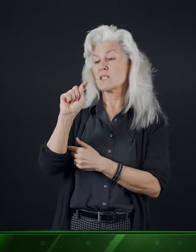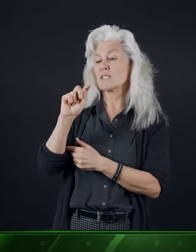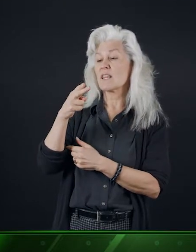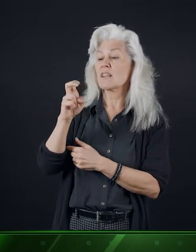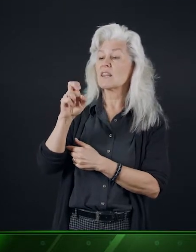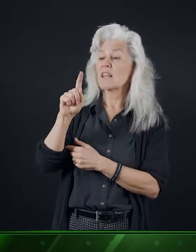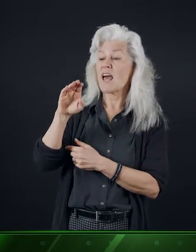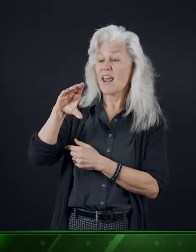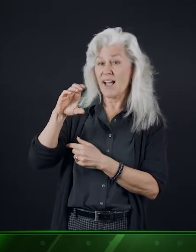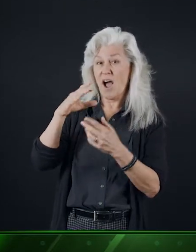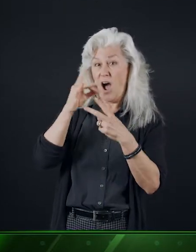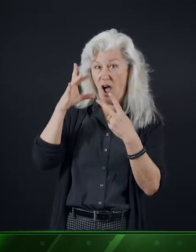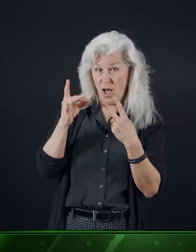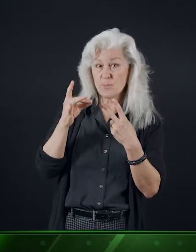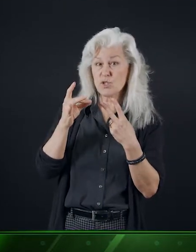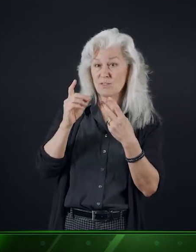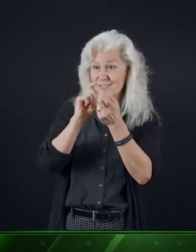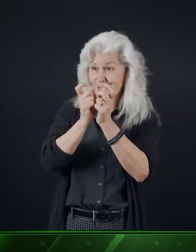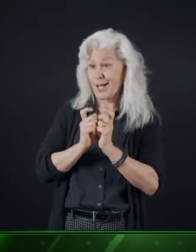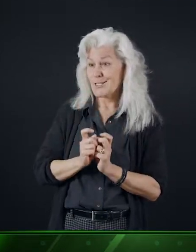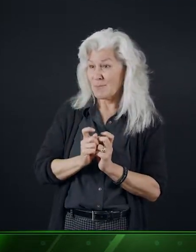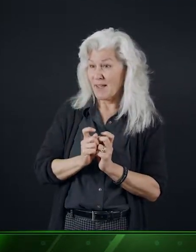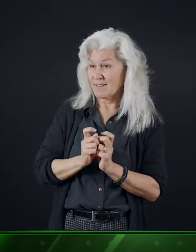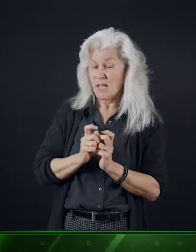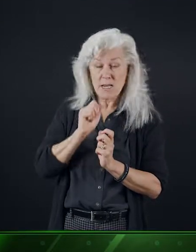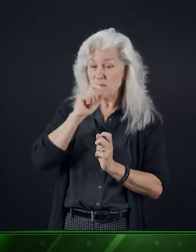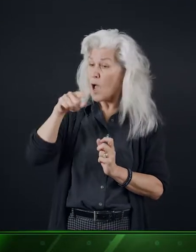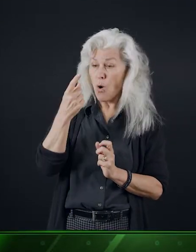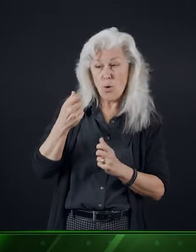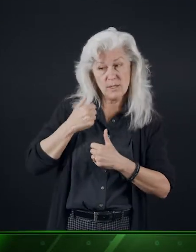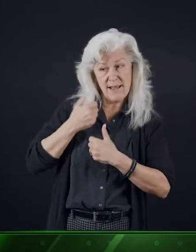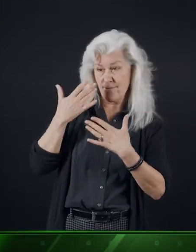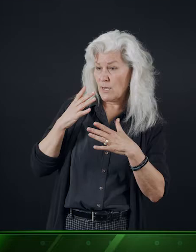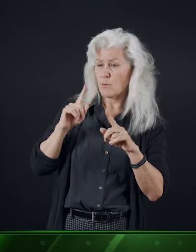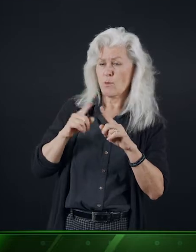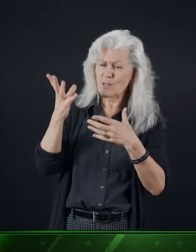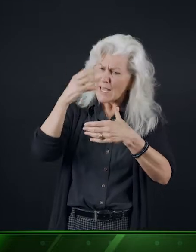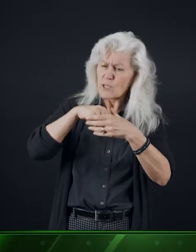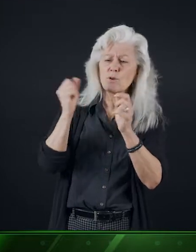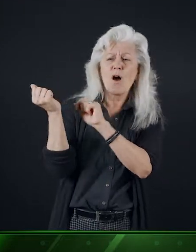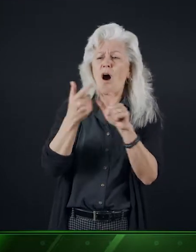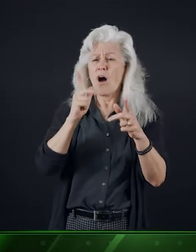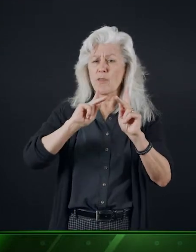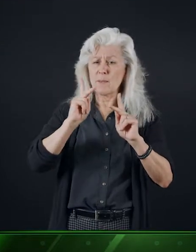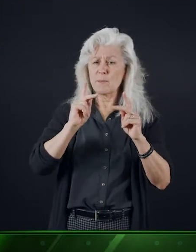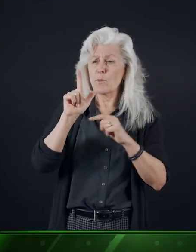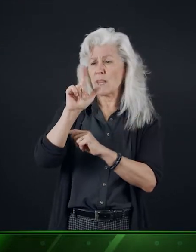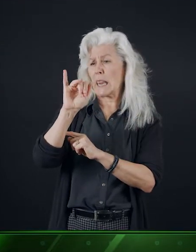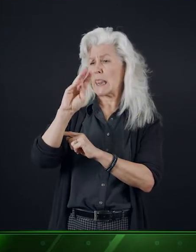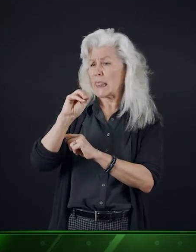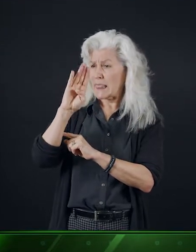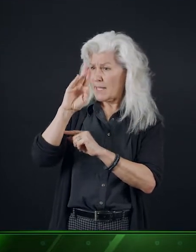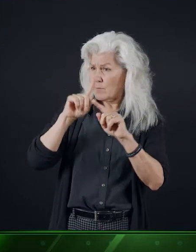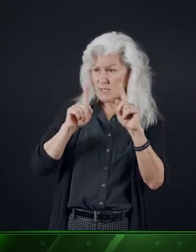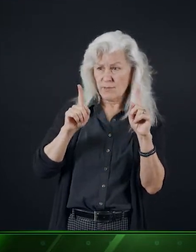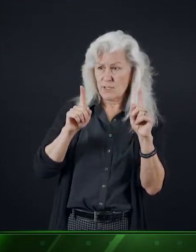And beyond just our veteran community, we want to be inclusive of all of those living with limb differences. We've worked with a non-profit, Limbitless Solutions,